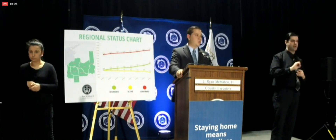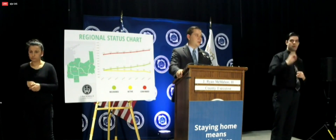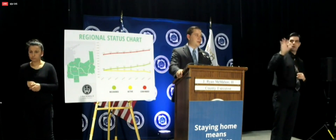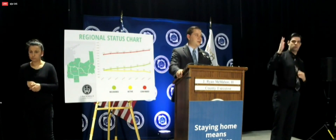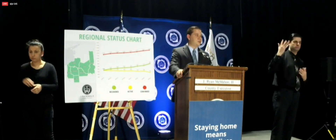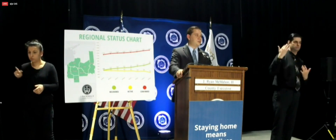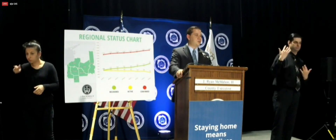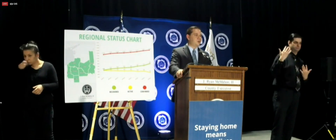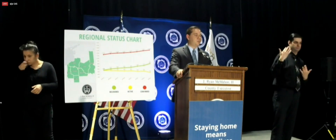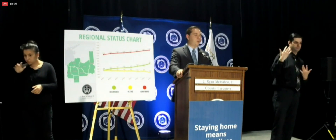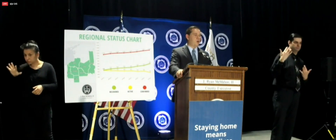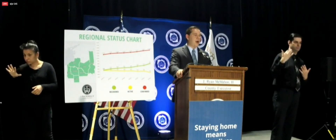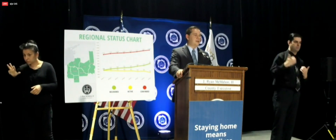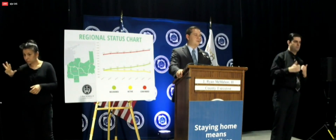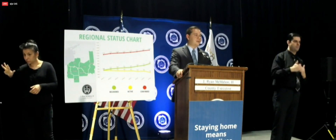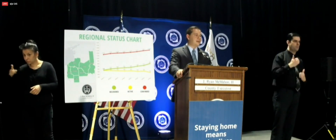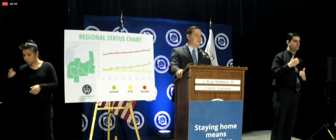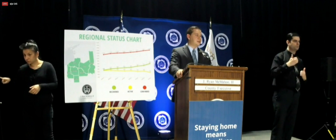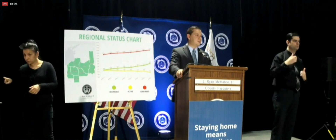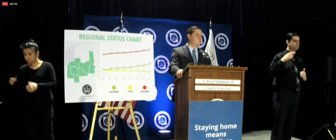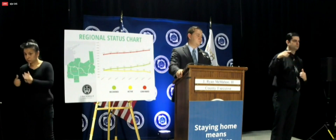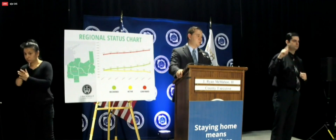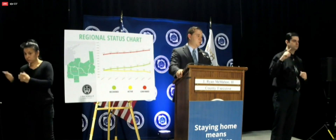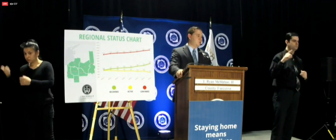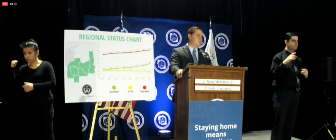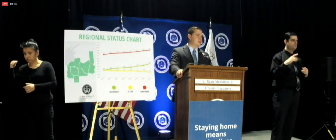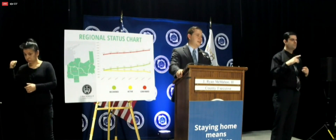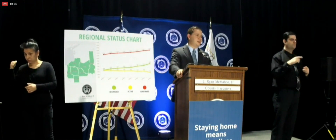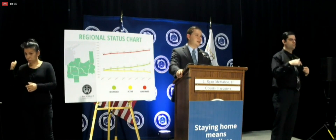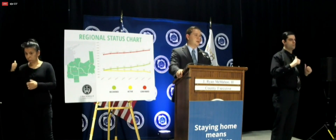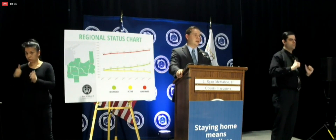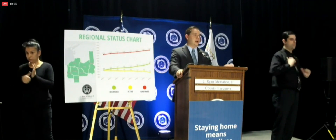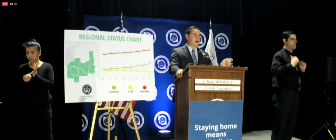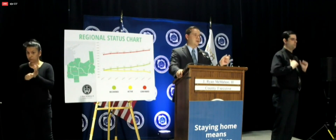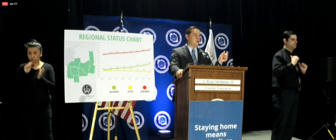AGAIN, OUT OF OUR 259 THAT WERE COMPLETED. THE MAJORITY OF THOSE WERE